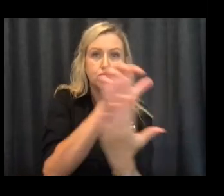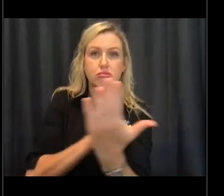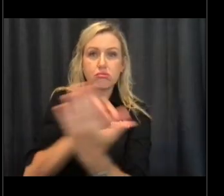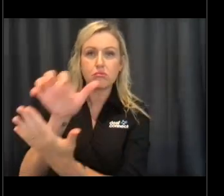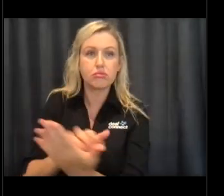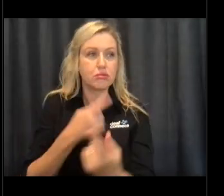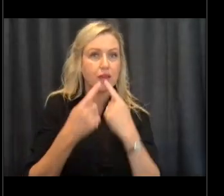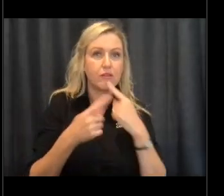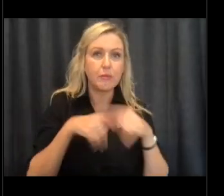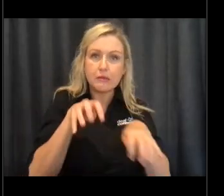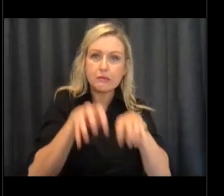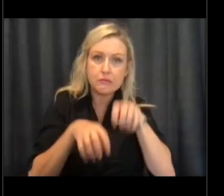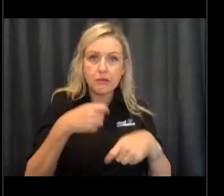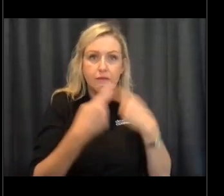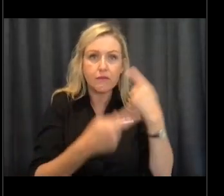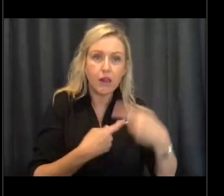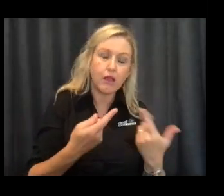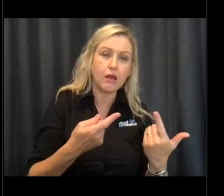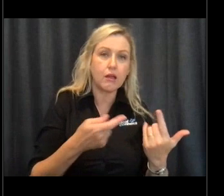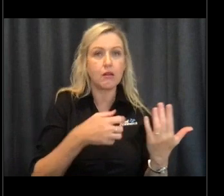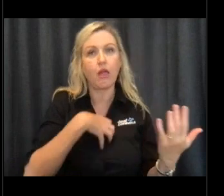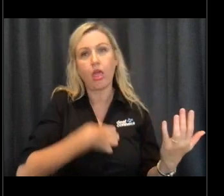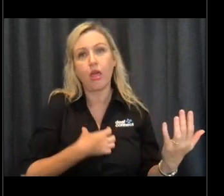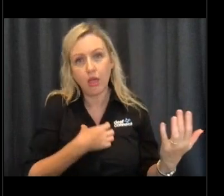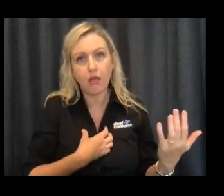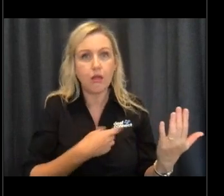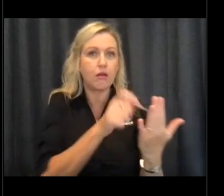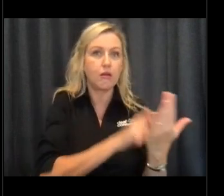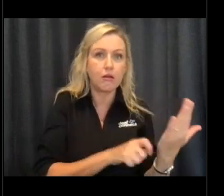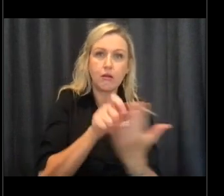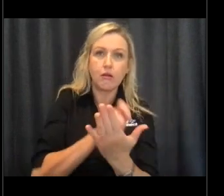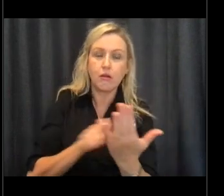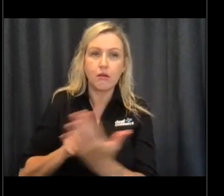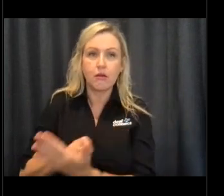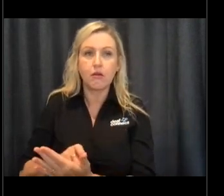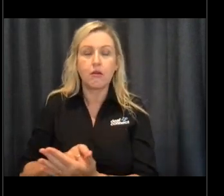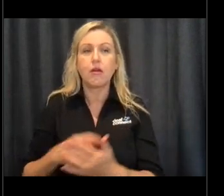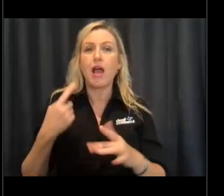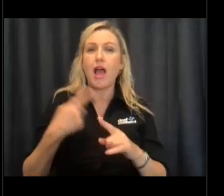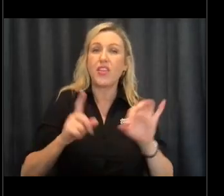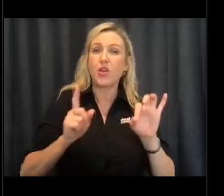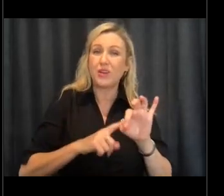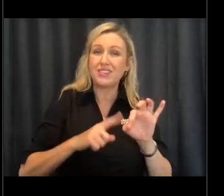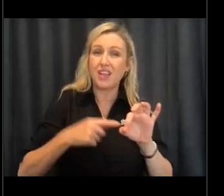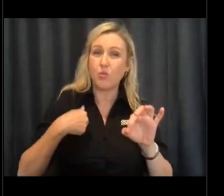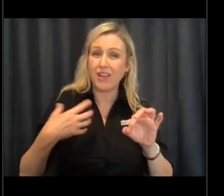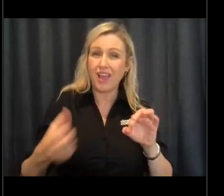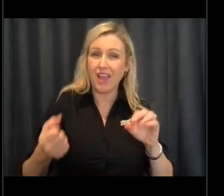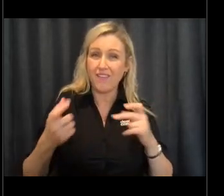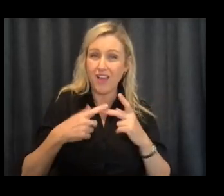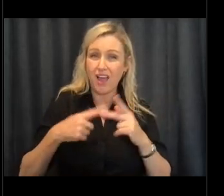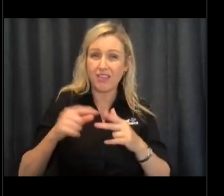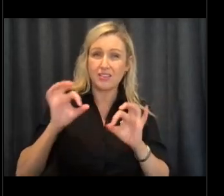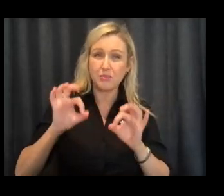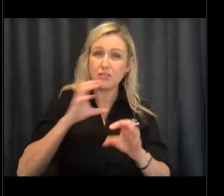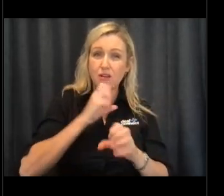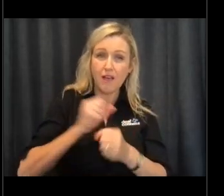In QLD at the moment there's a home fund that a lot of people are applying for as well.